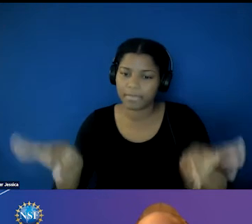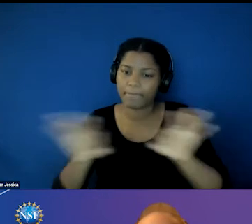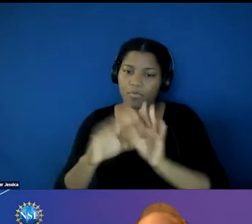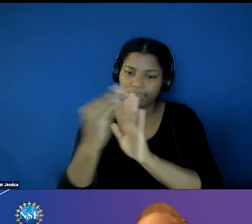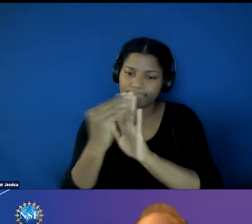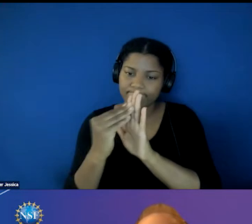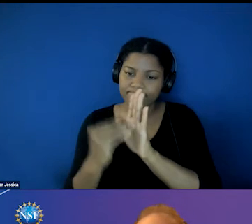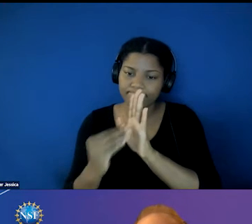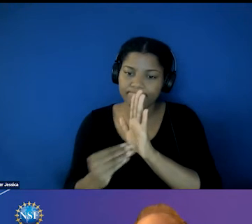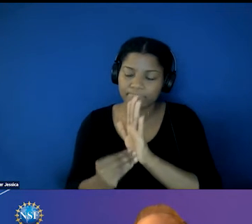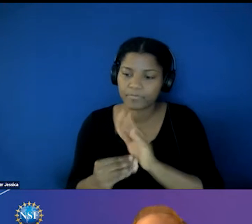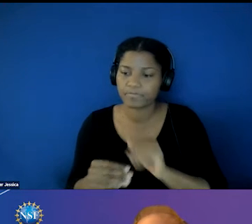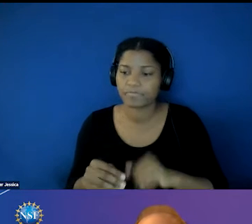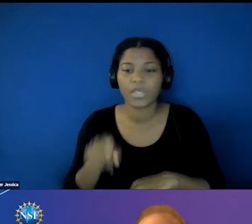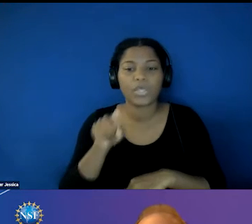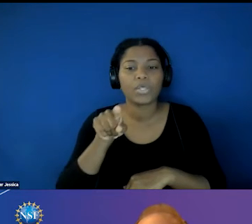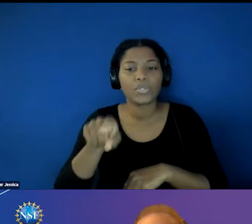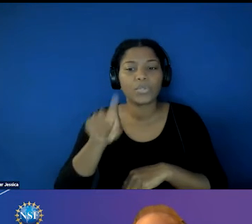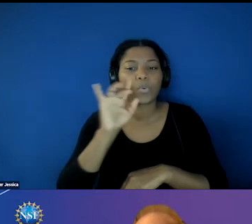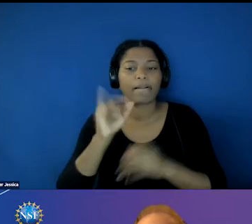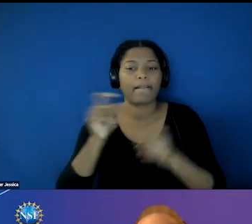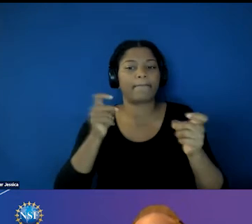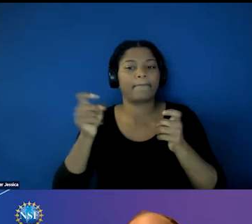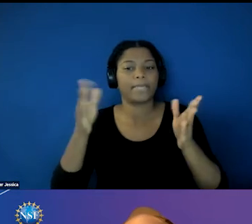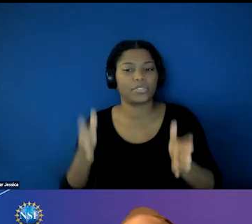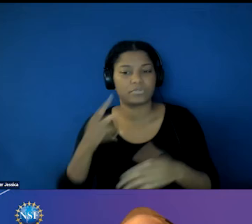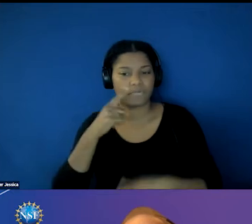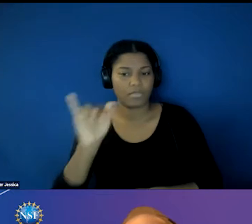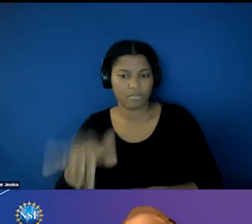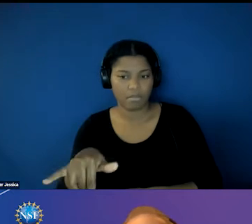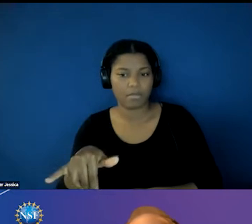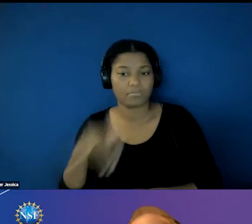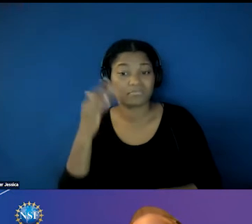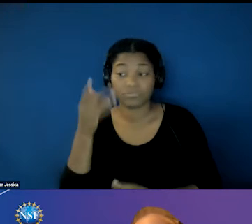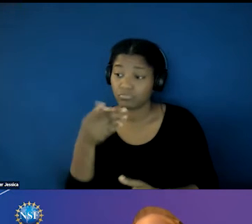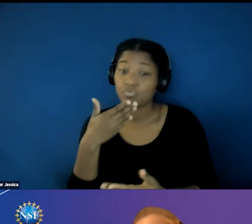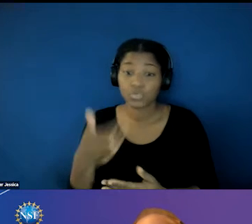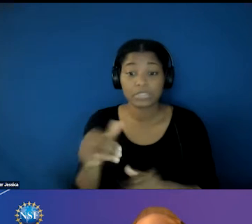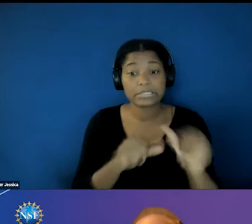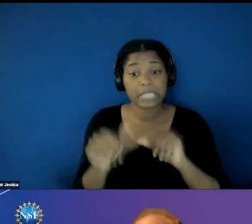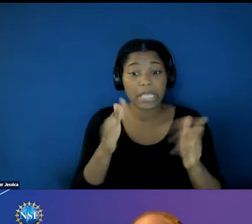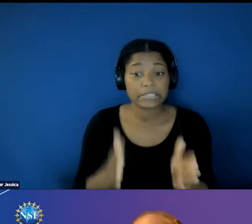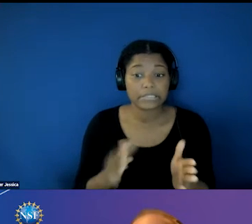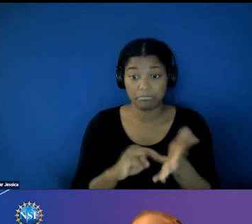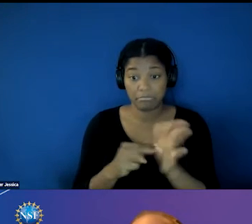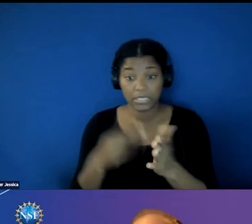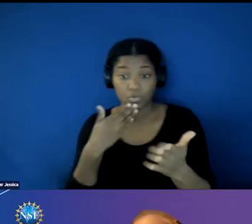You are going to be the ultimate manager of this instrument. Just because you're a good scientist doesn't mean you're a good manager. So, make sure,